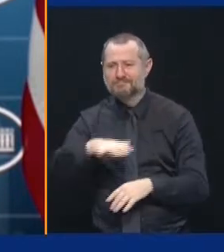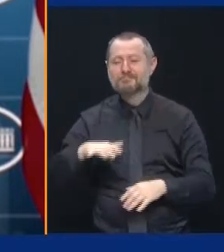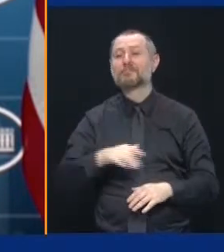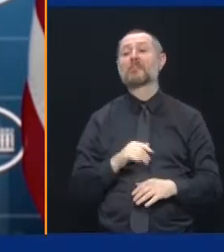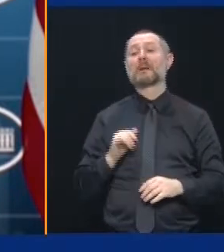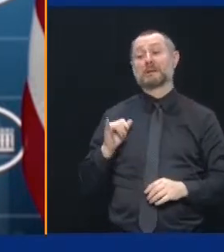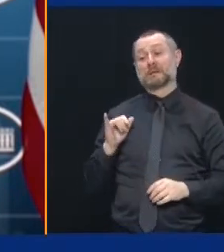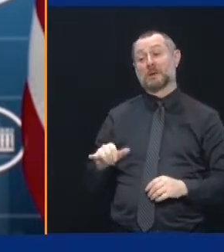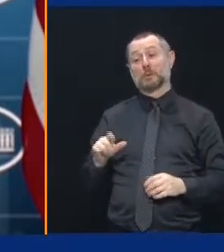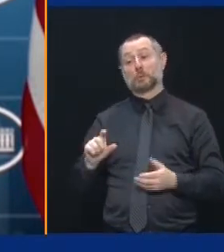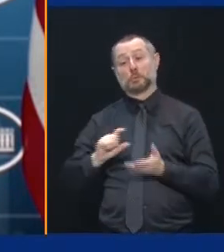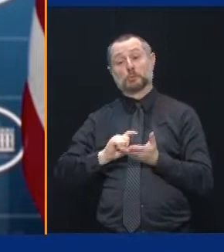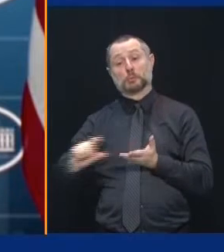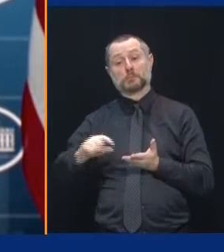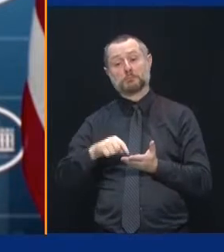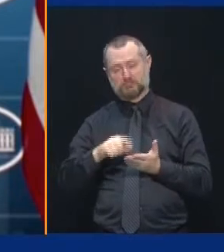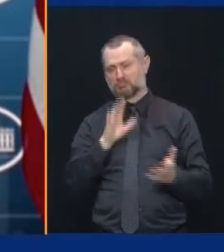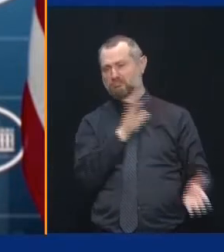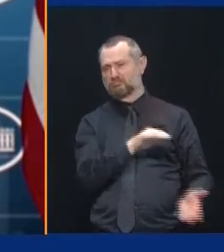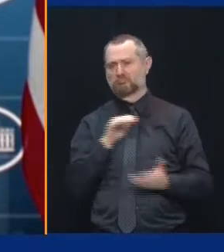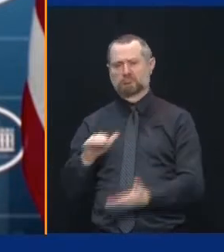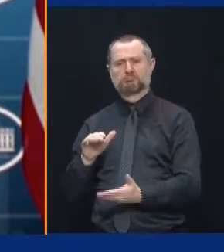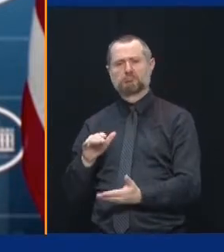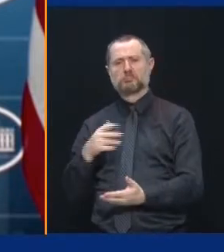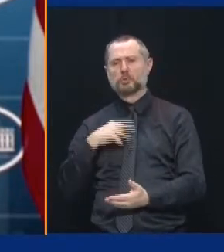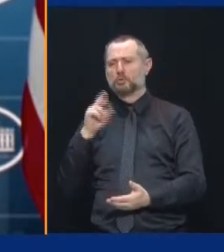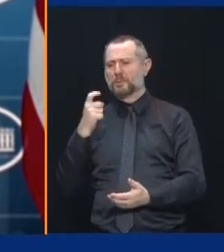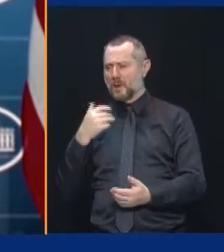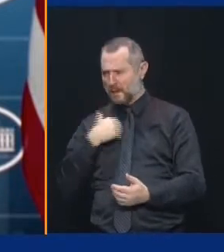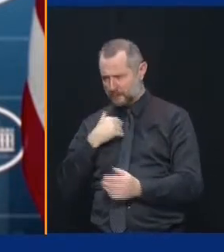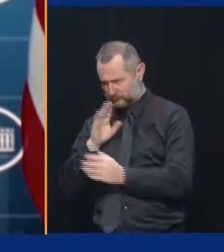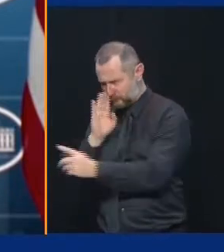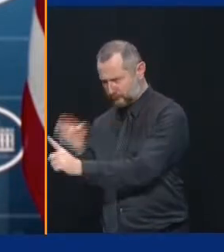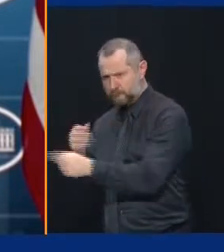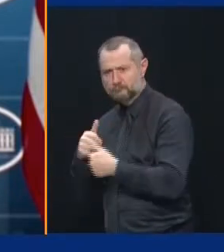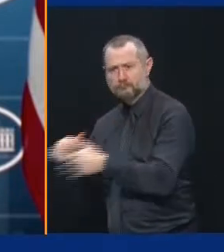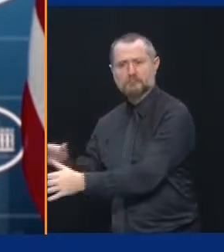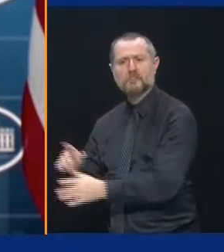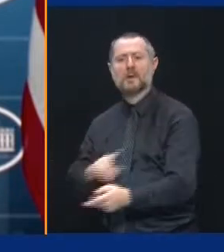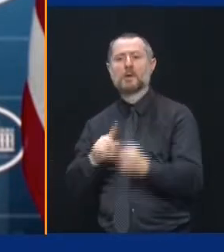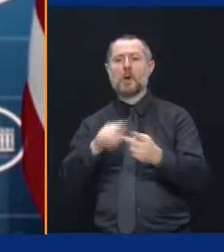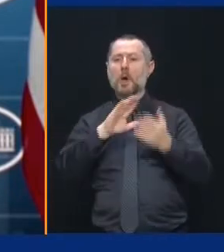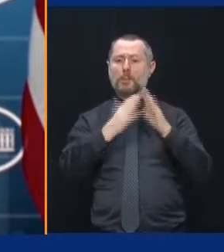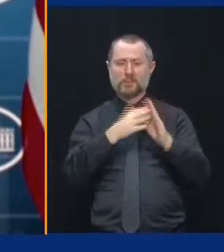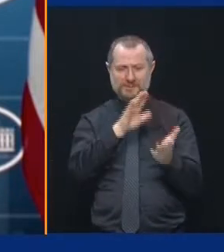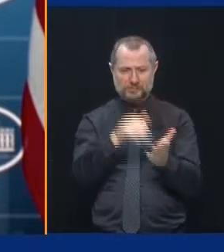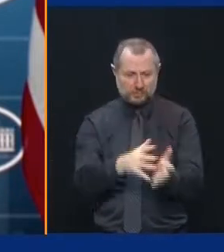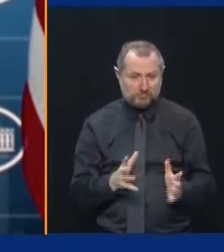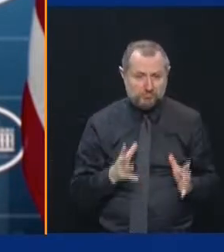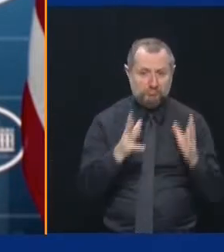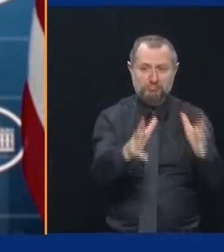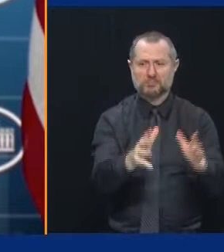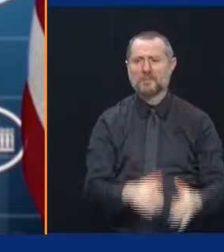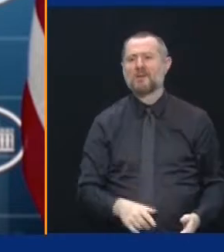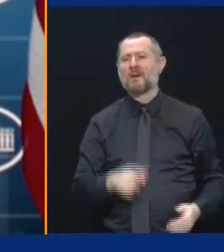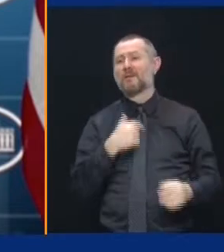WE'VE LAUNCHED AN EFFORT TO GET MORE VACCINES TO PHARMACIES AND COMMUNITY HEALTH CENTERS AND